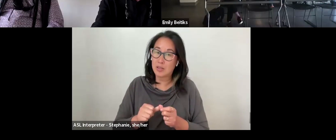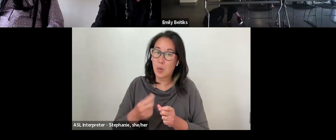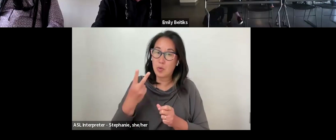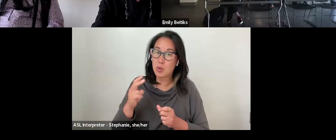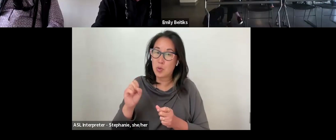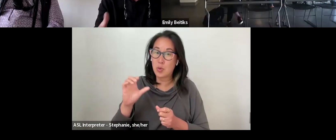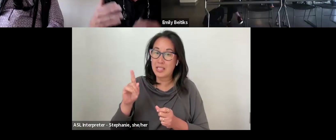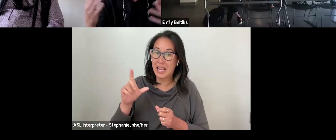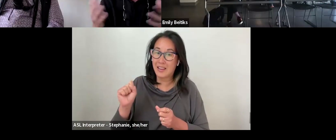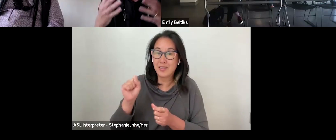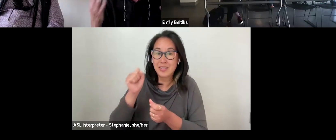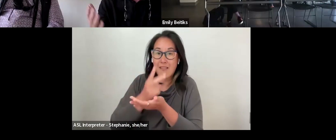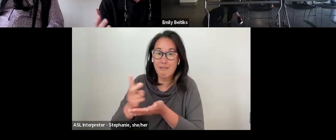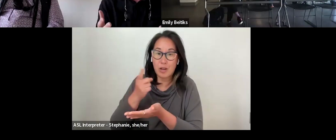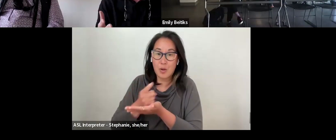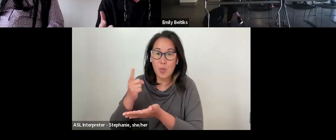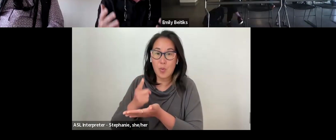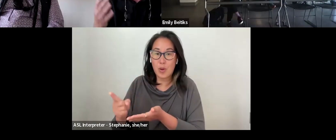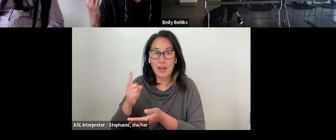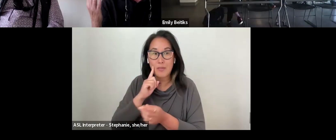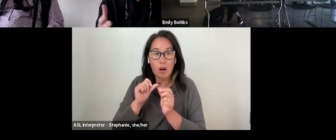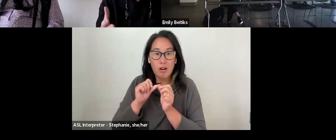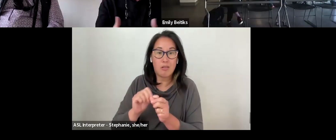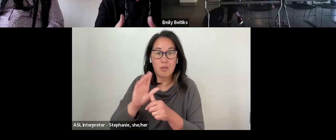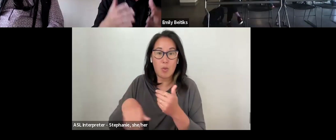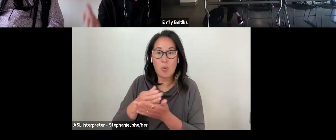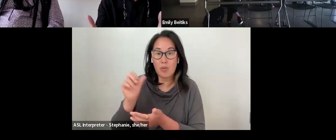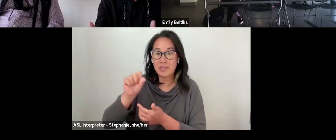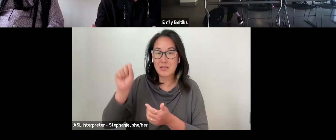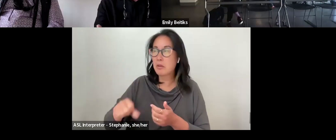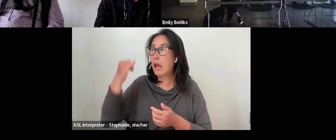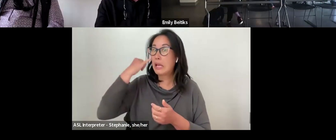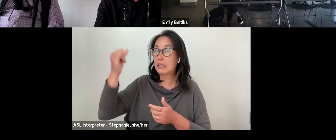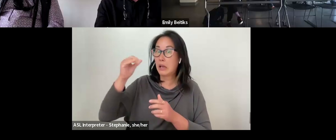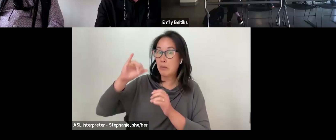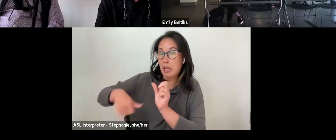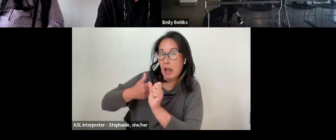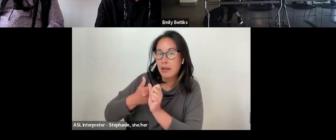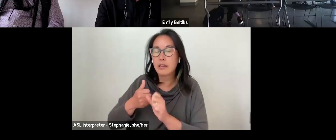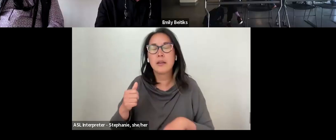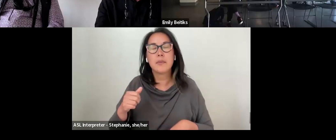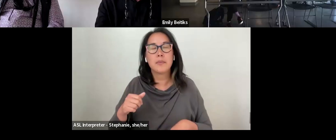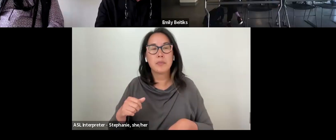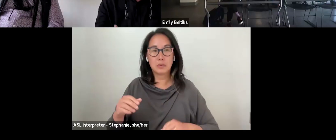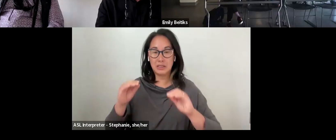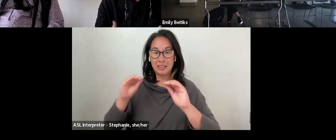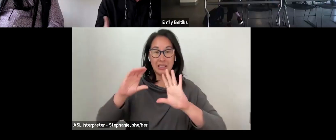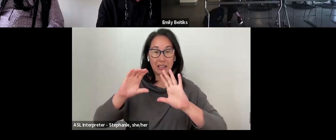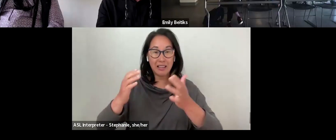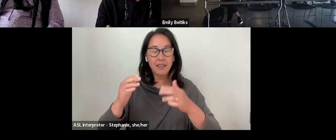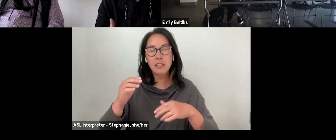And the idea of teaching the class was, you know, if we look at these scandals side by side,